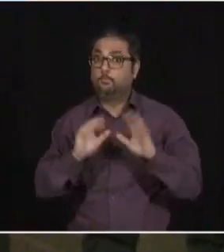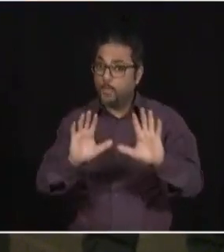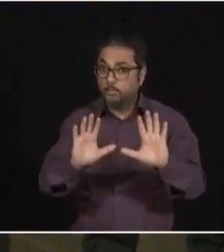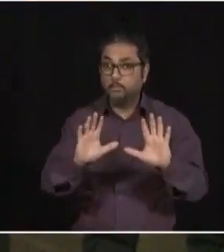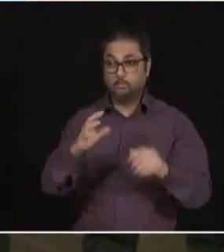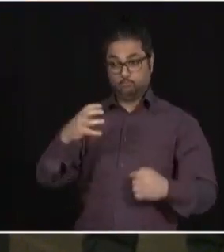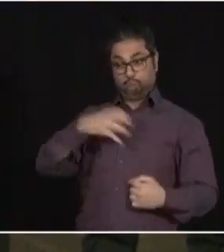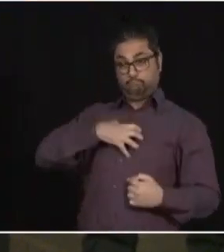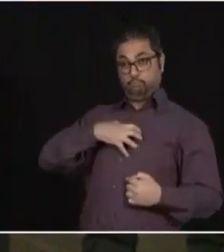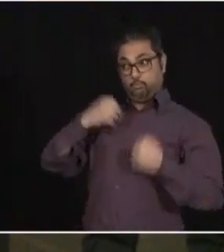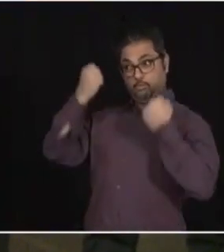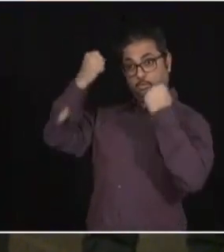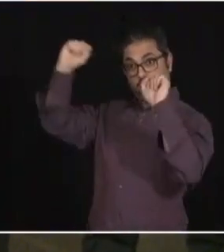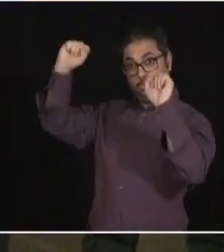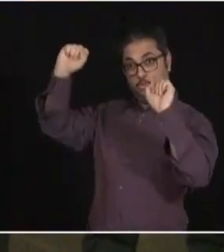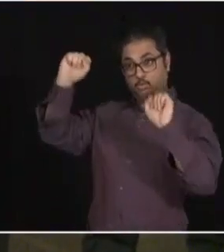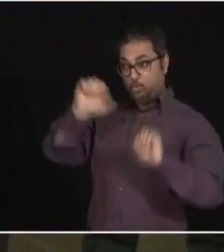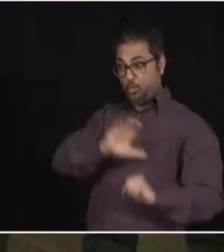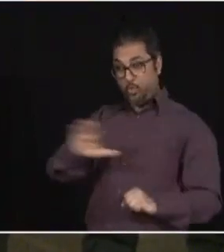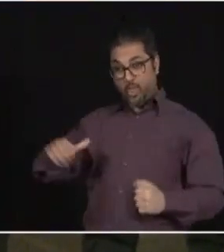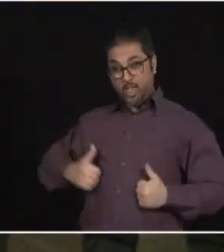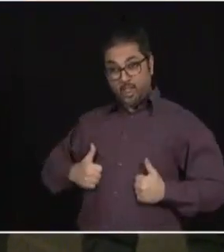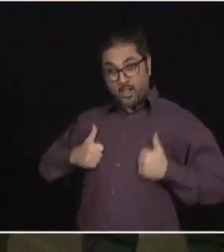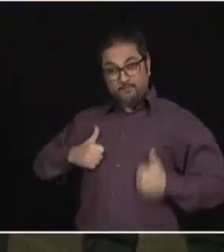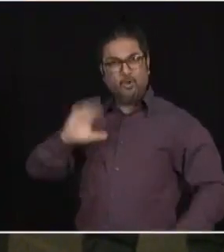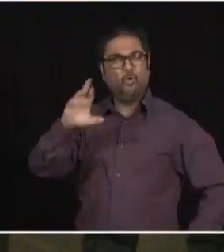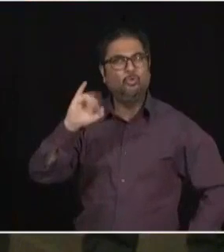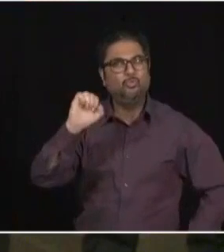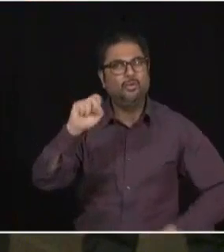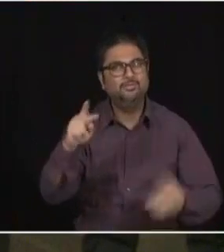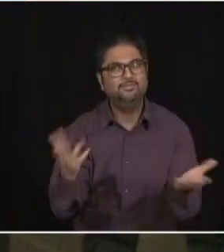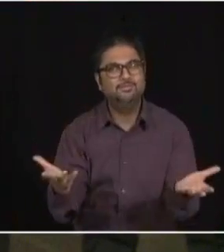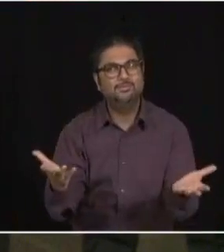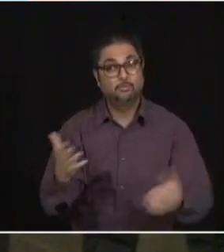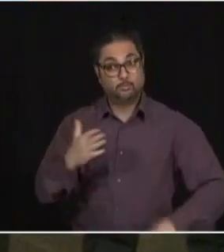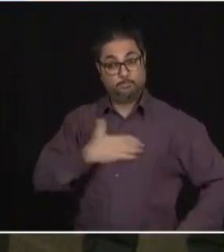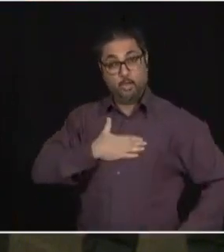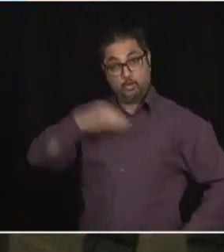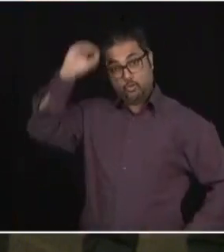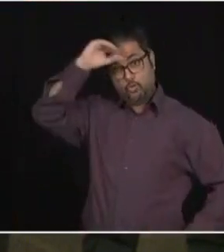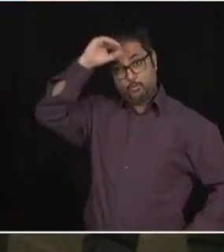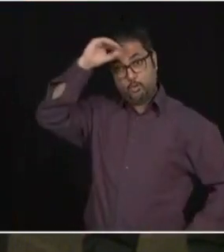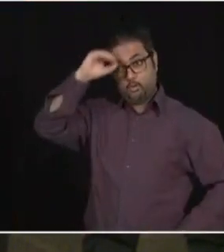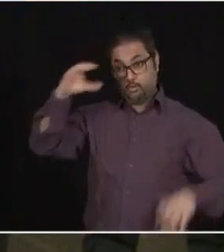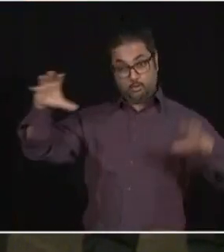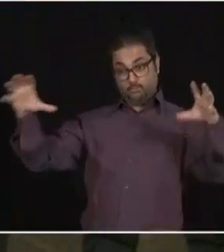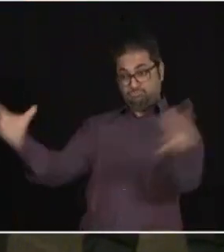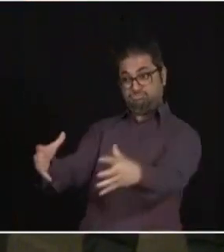But what they're doing is putting their lives in jeopardy, as far as I'm concerned, with congregating side by side.